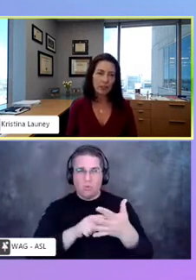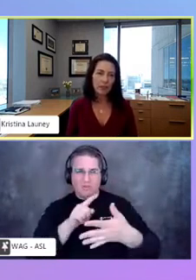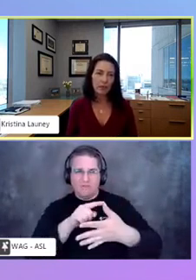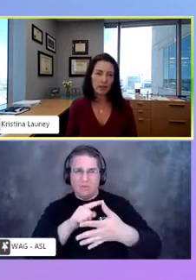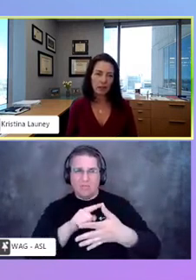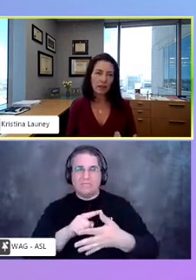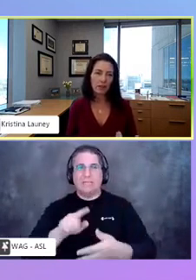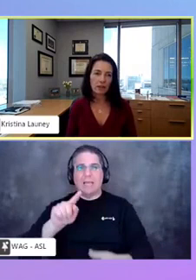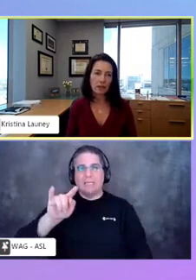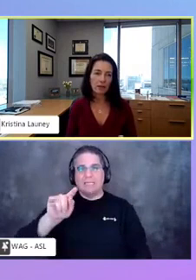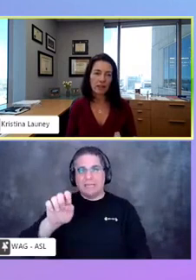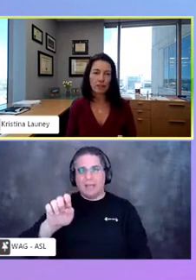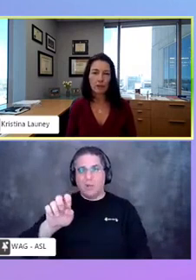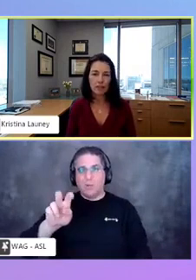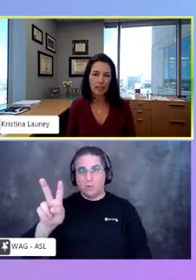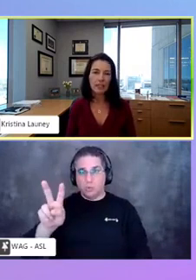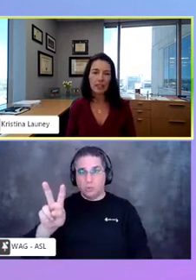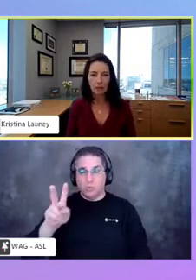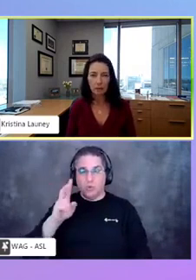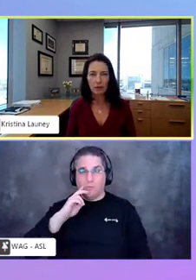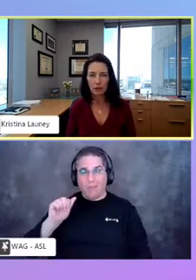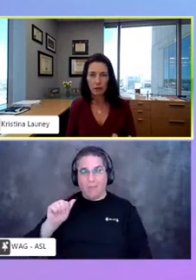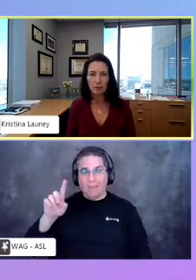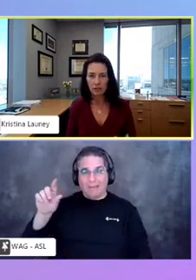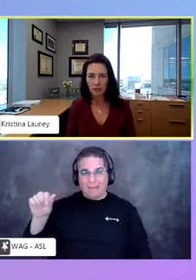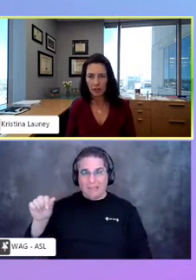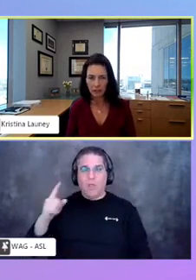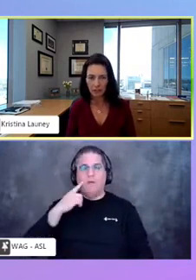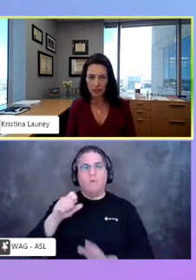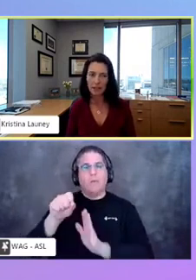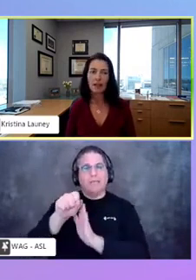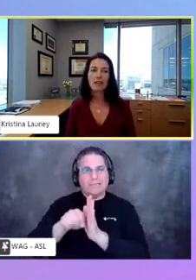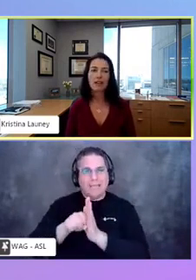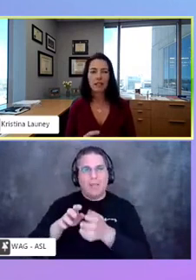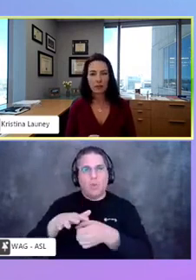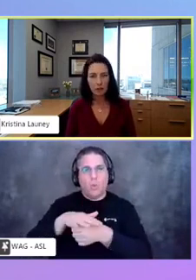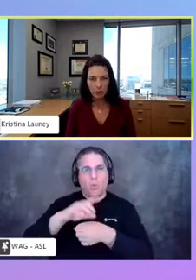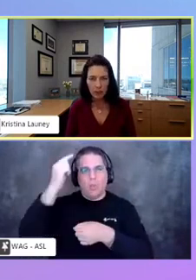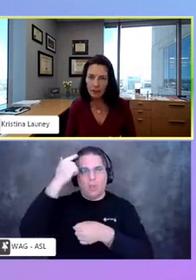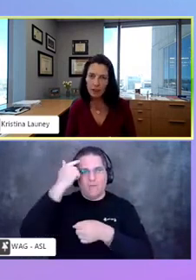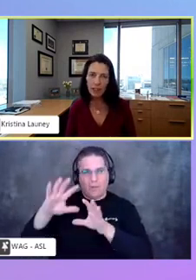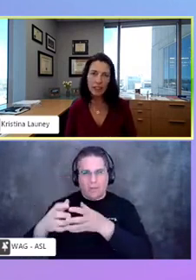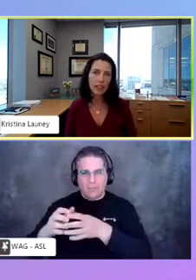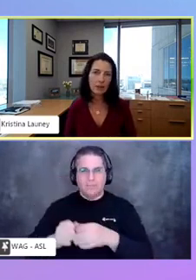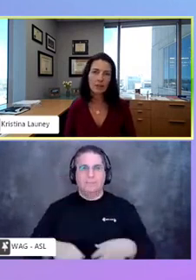regulations, state laws as well. On the slide you federal laws. When can see the we're talking about Title 2 of